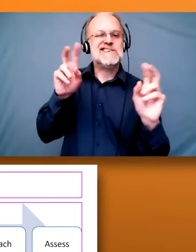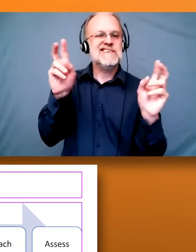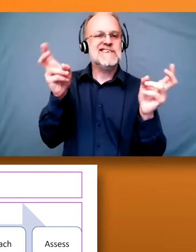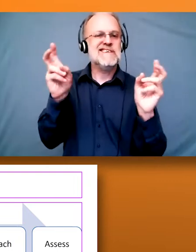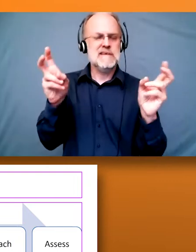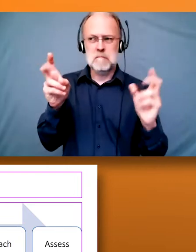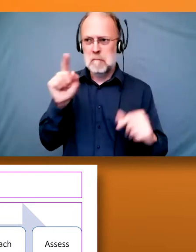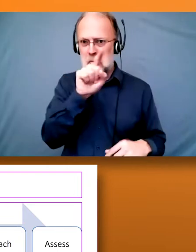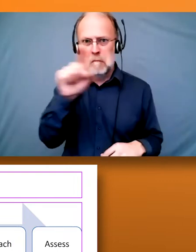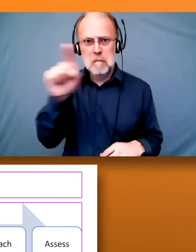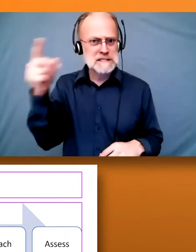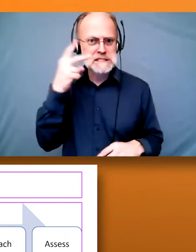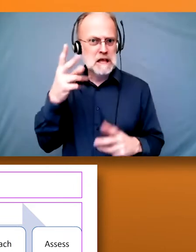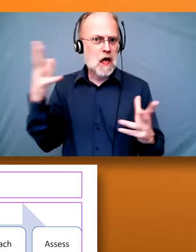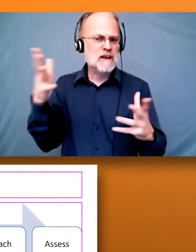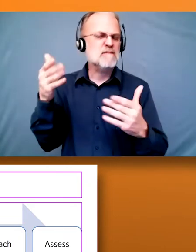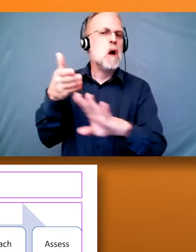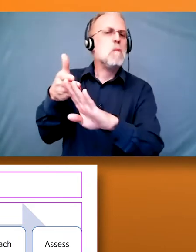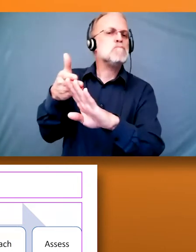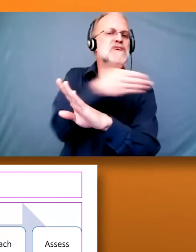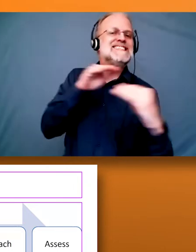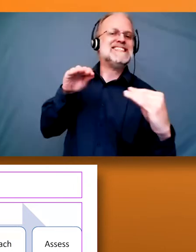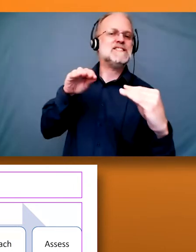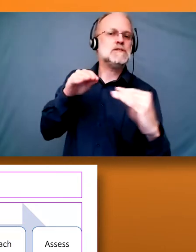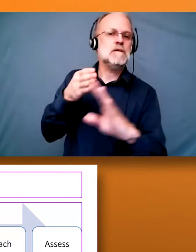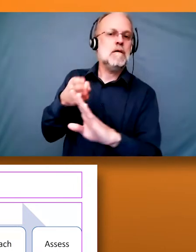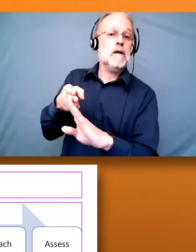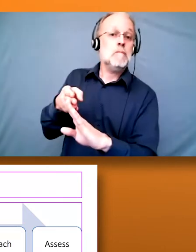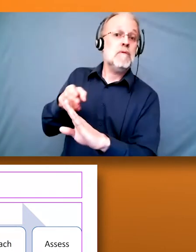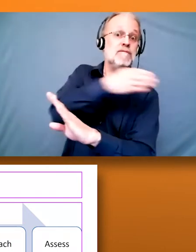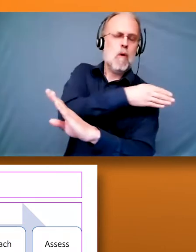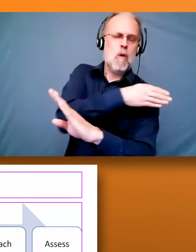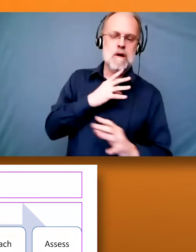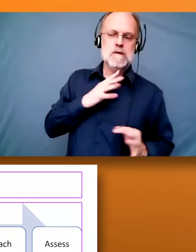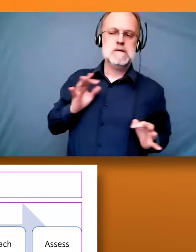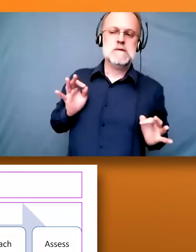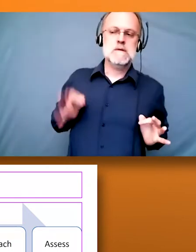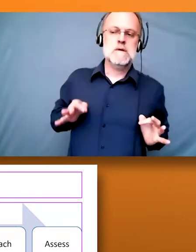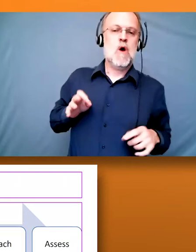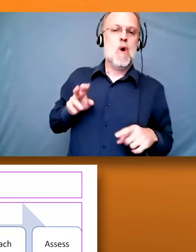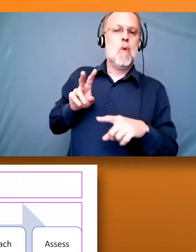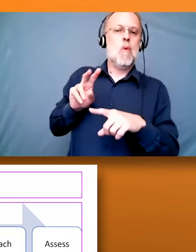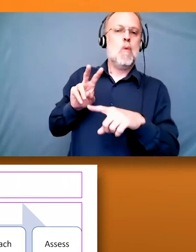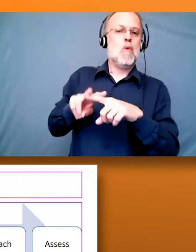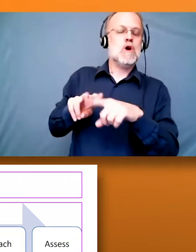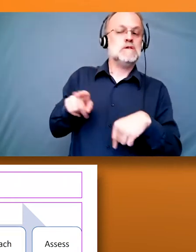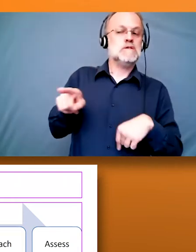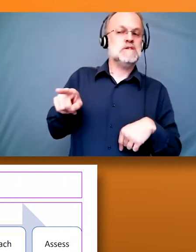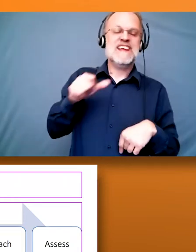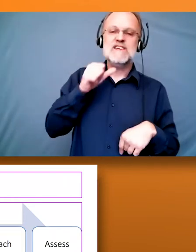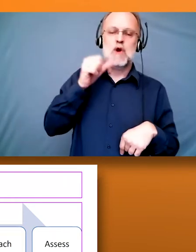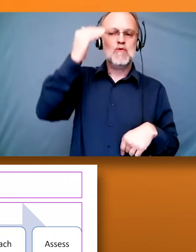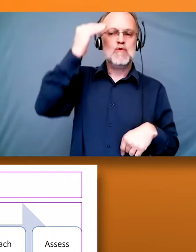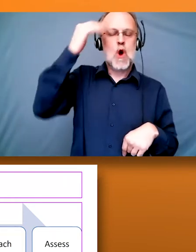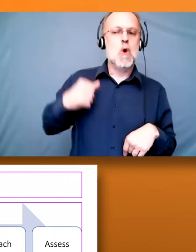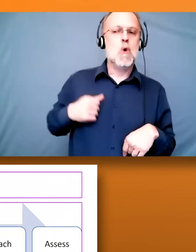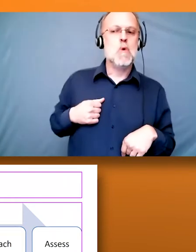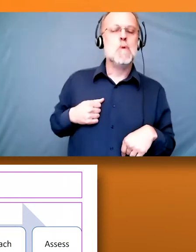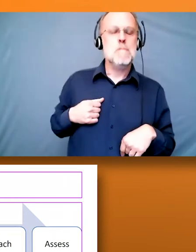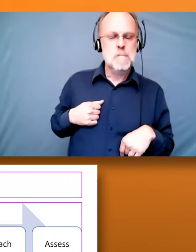This is a really common strategy that we see a lot of, pre-teaching You need to determine what words they might not know.